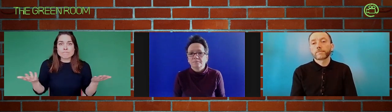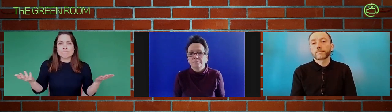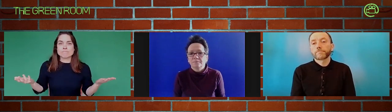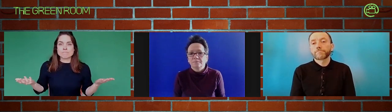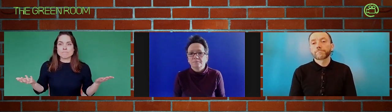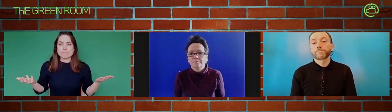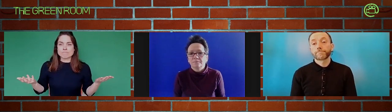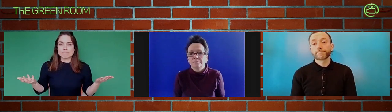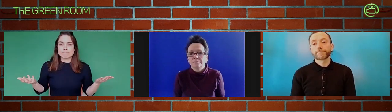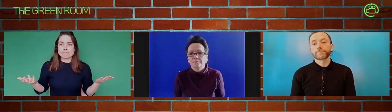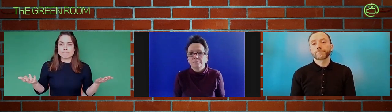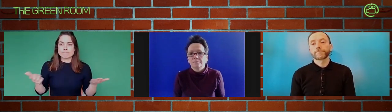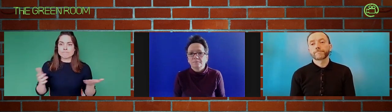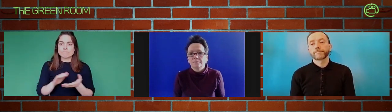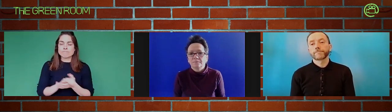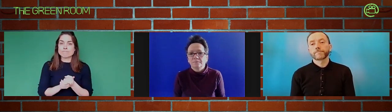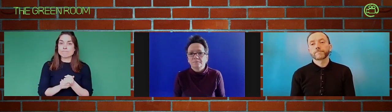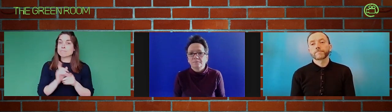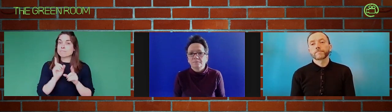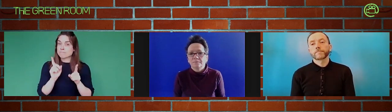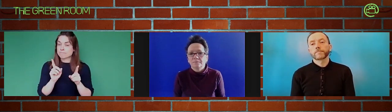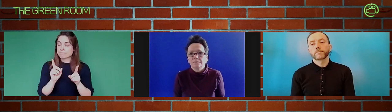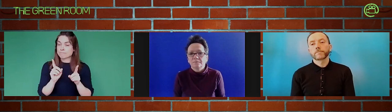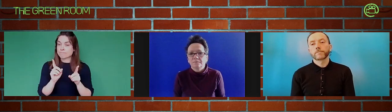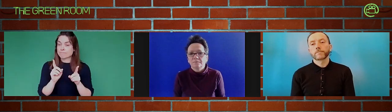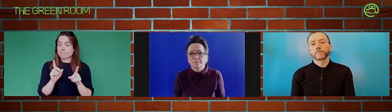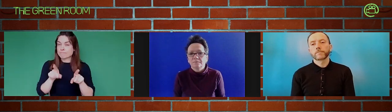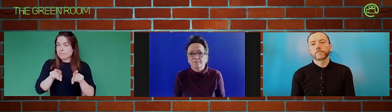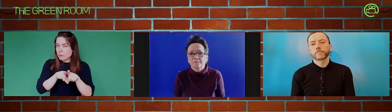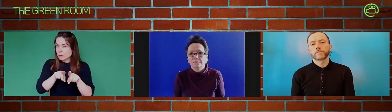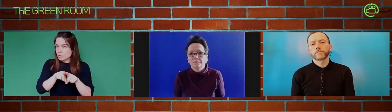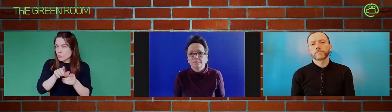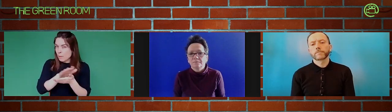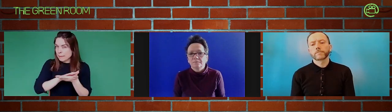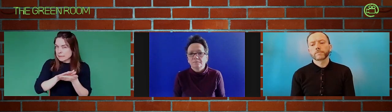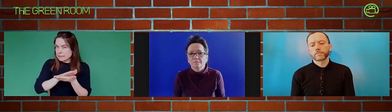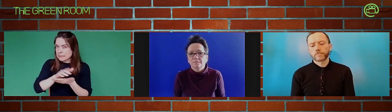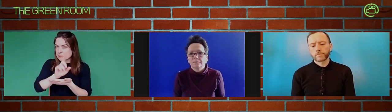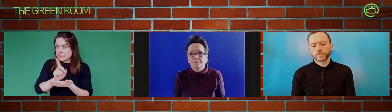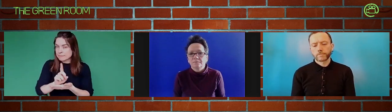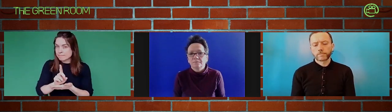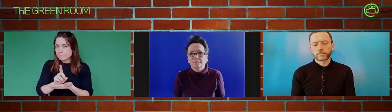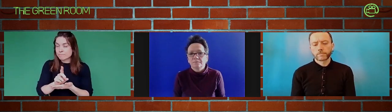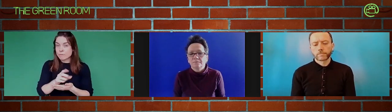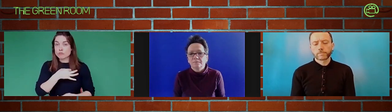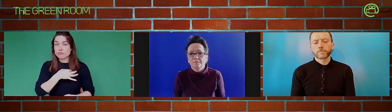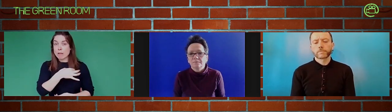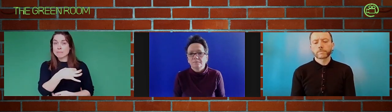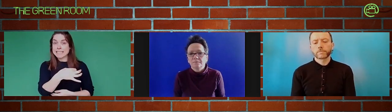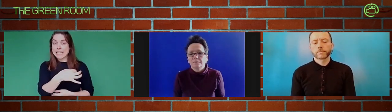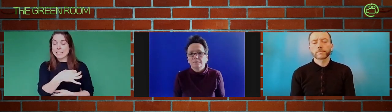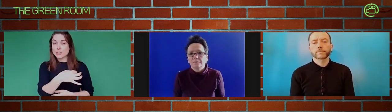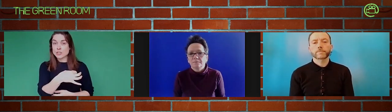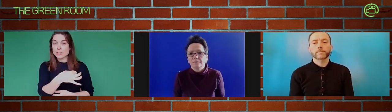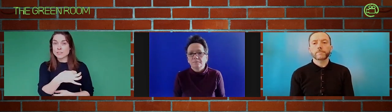it also means that, with representation, it means that there's a lower level of representation